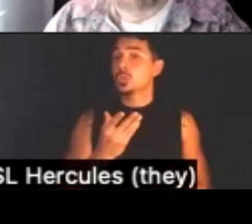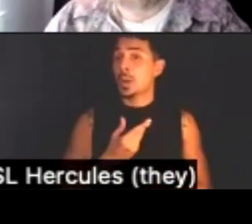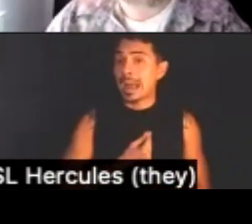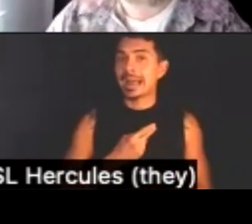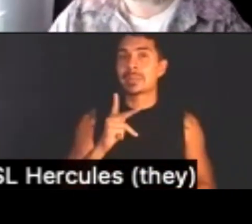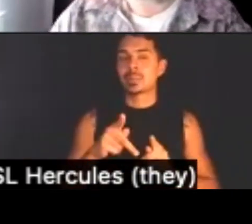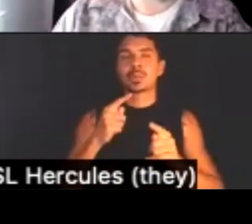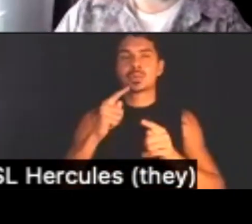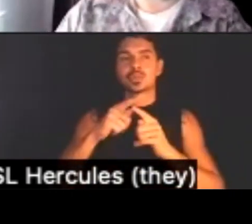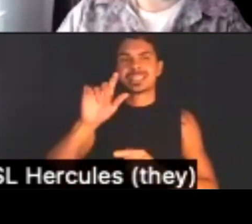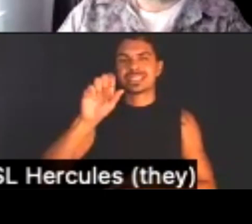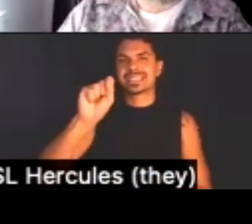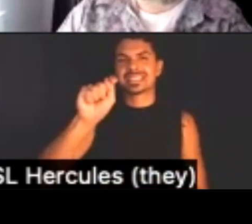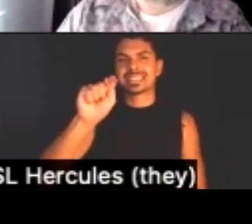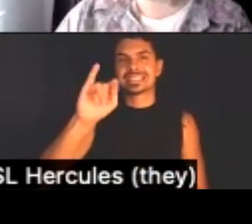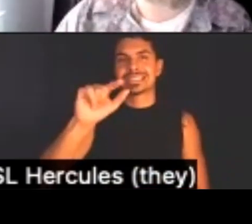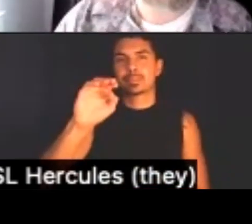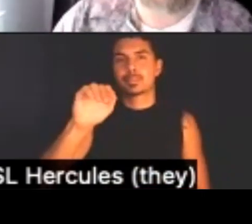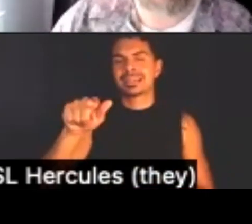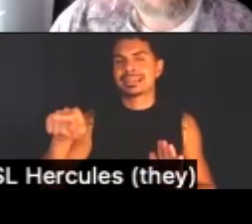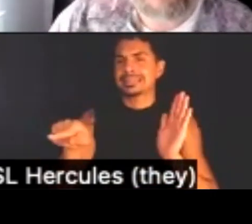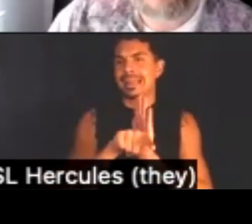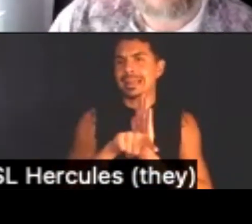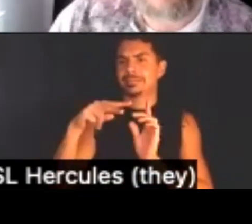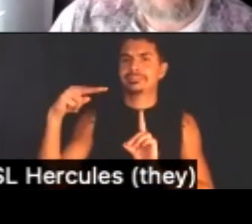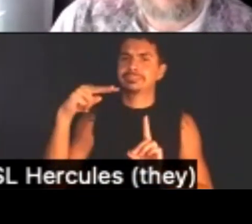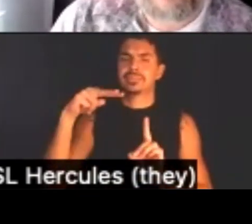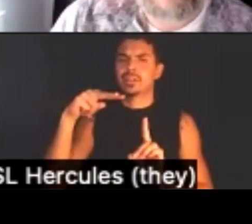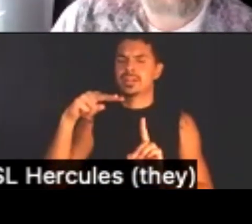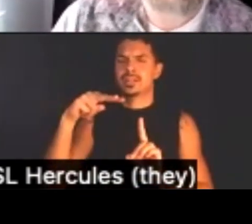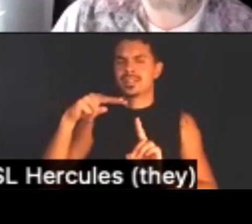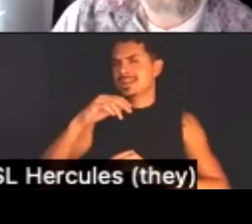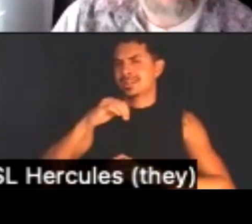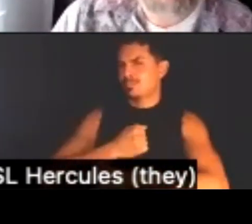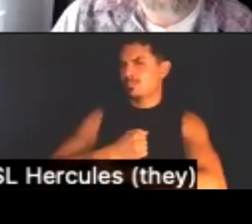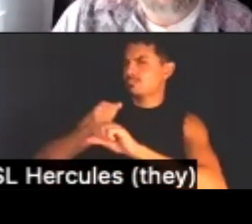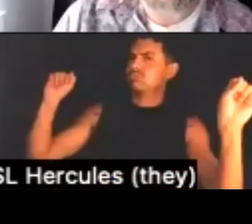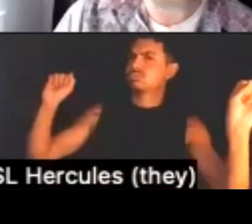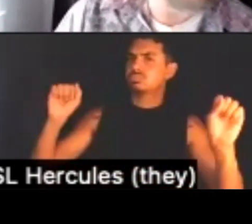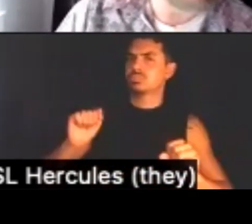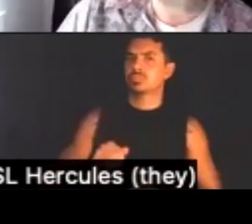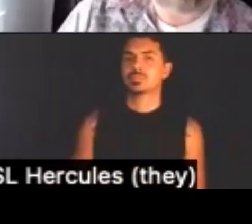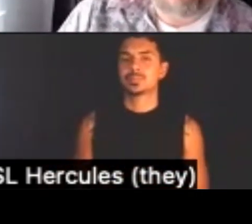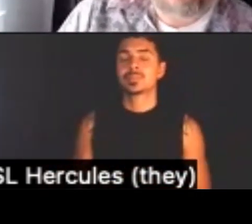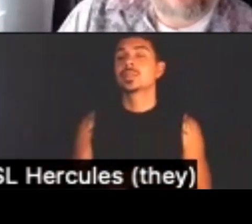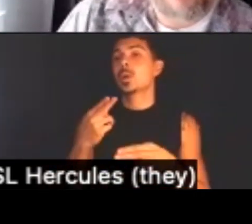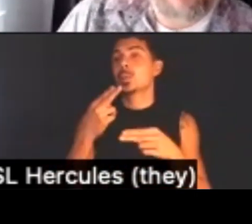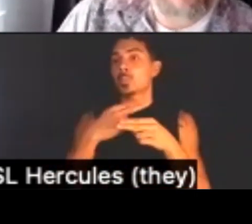And I want to share with you a very, very brief snippet from a film that came out a long time ago